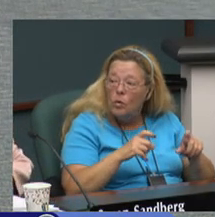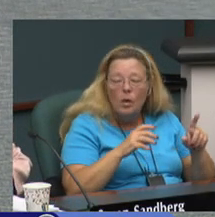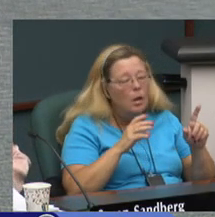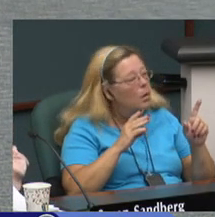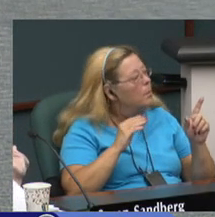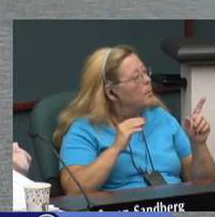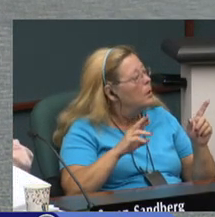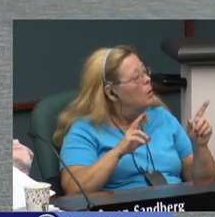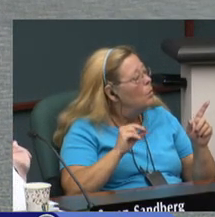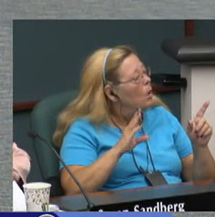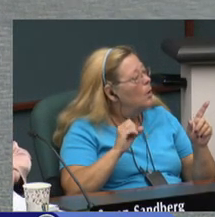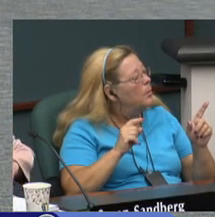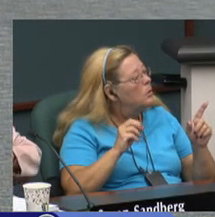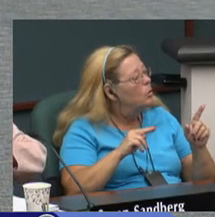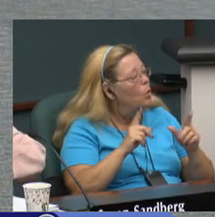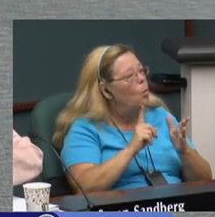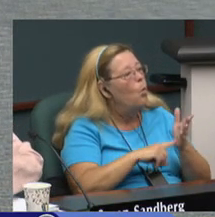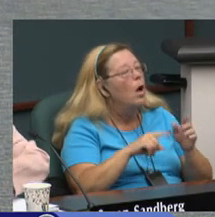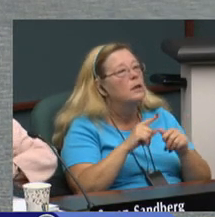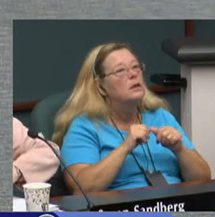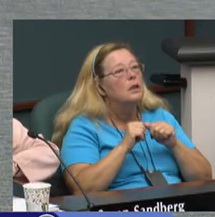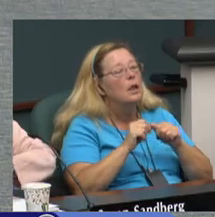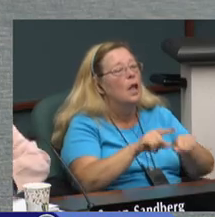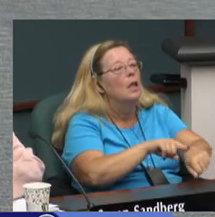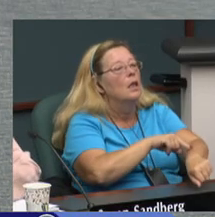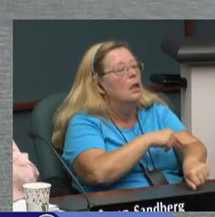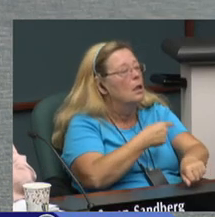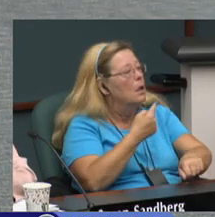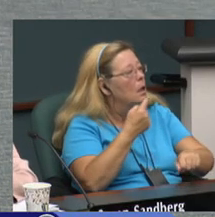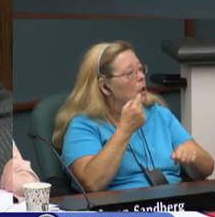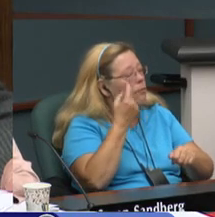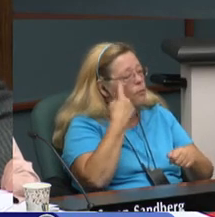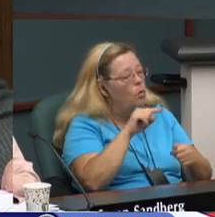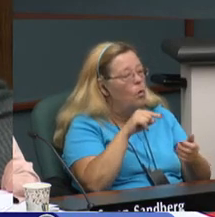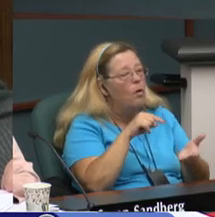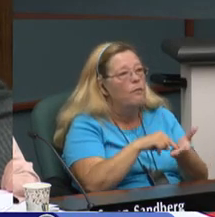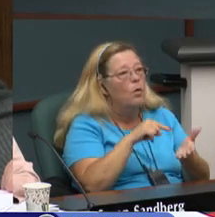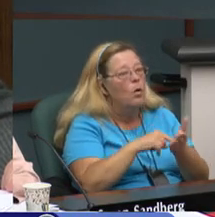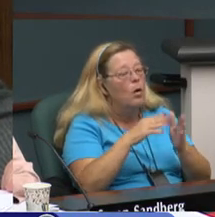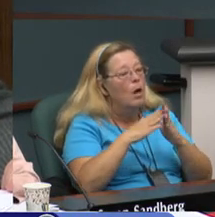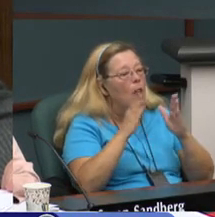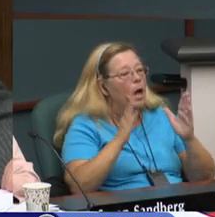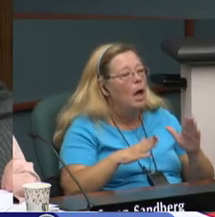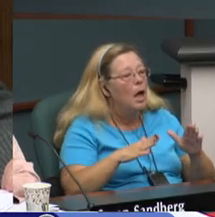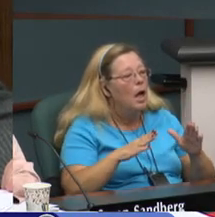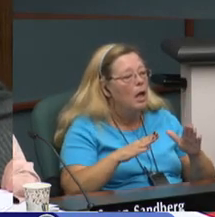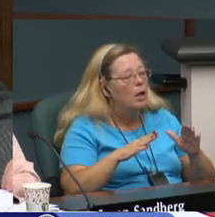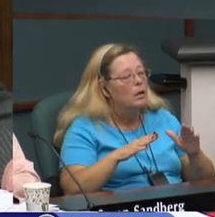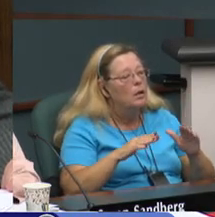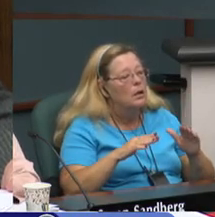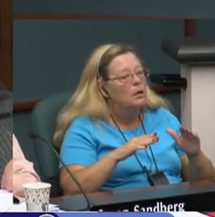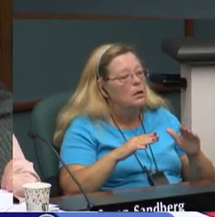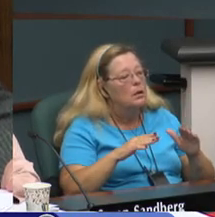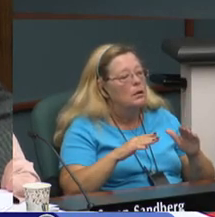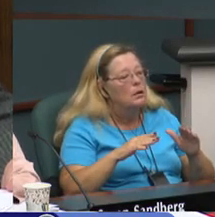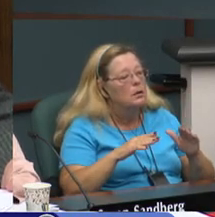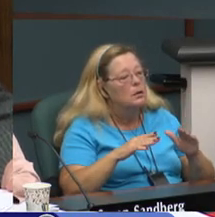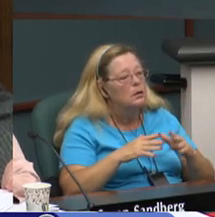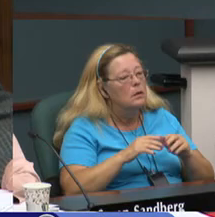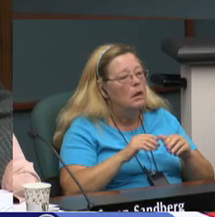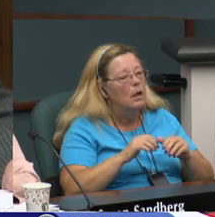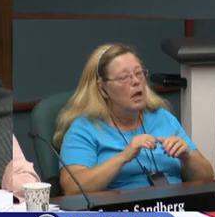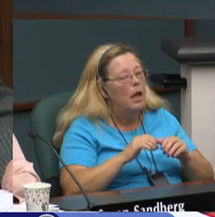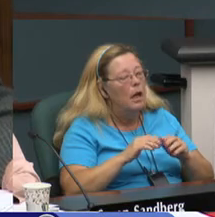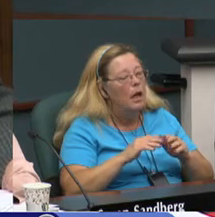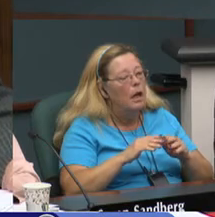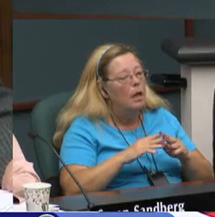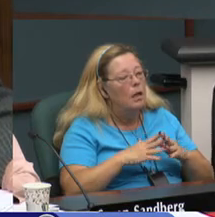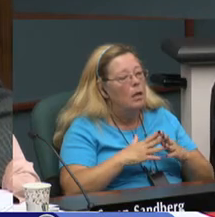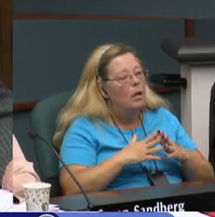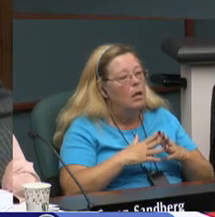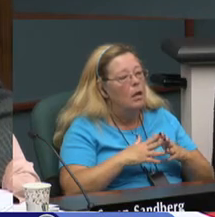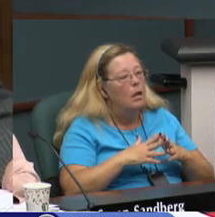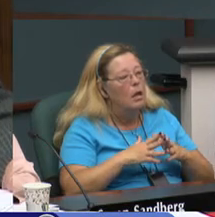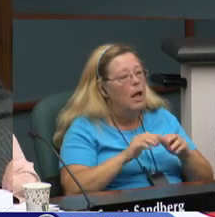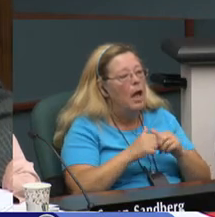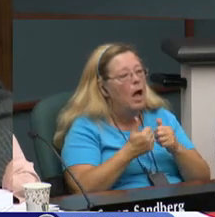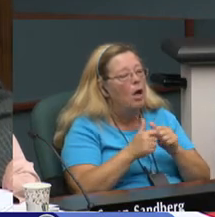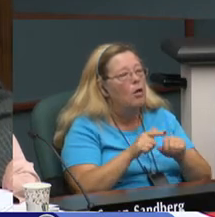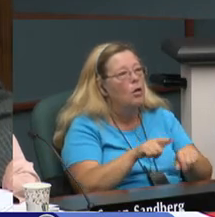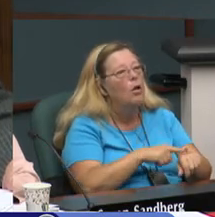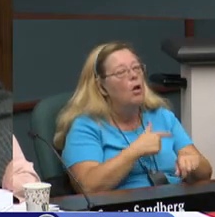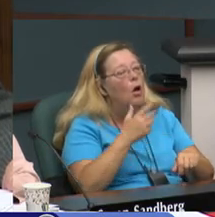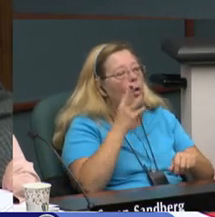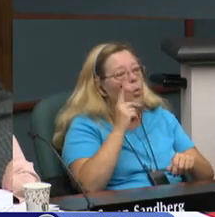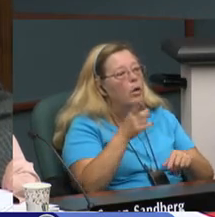what is the longevity of the affordable housing that would receive those those